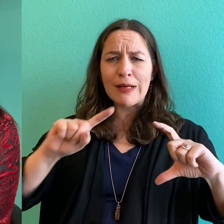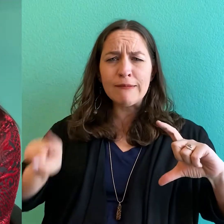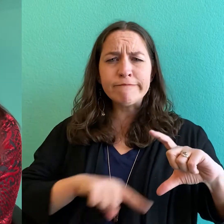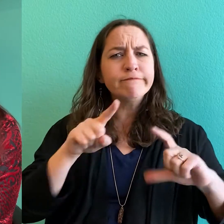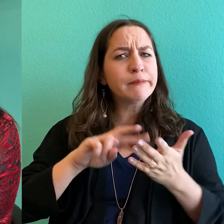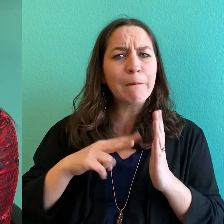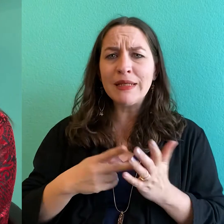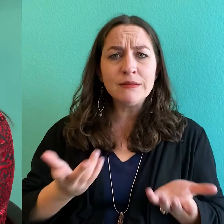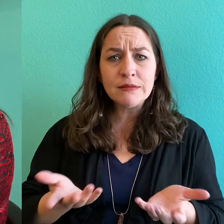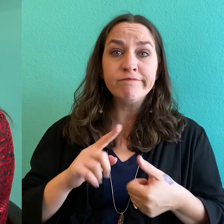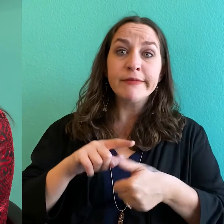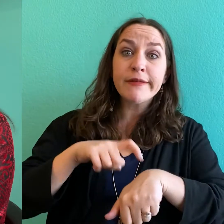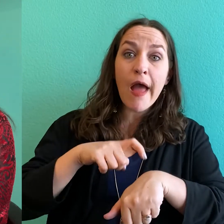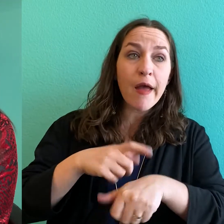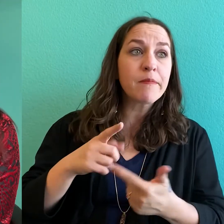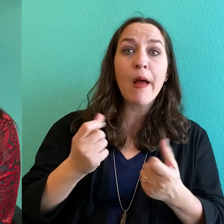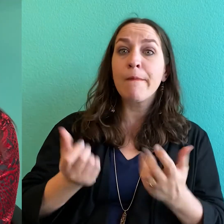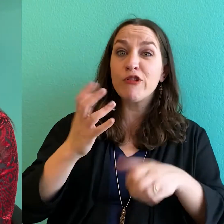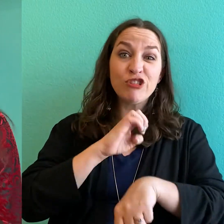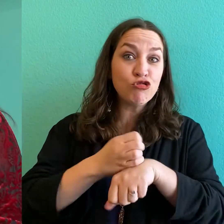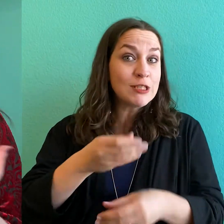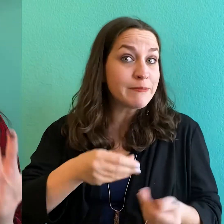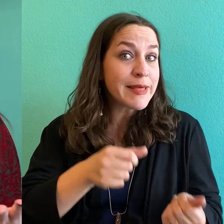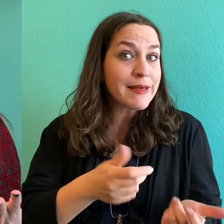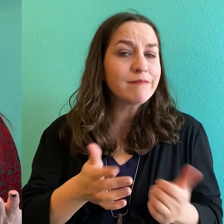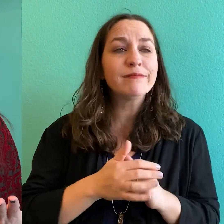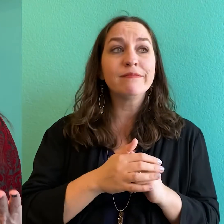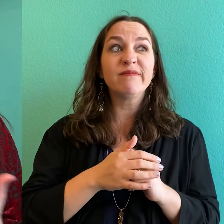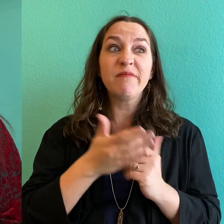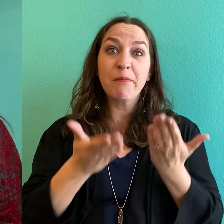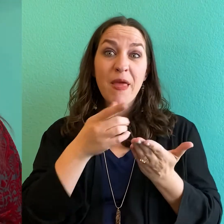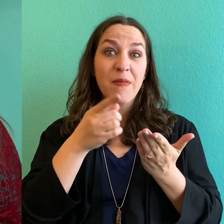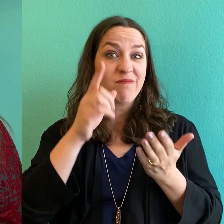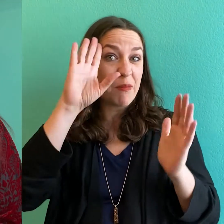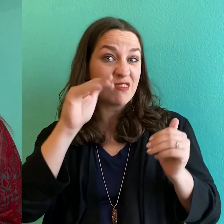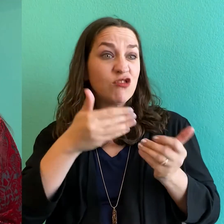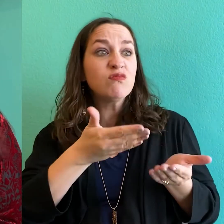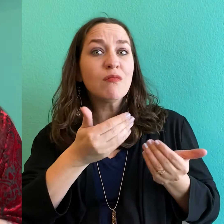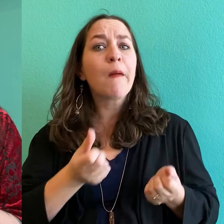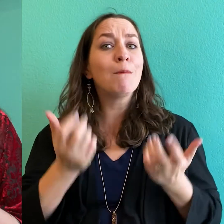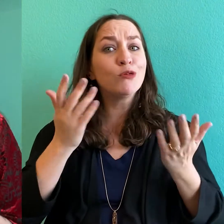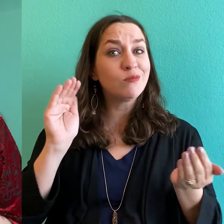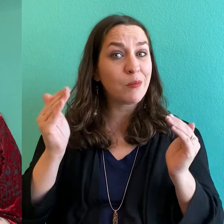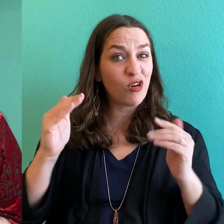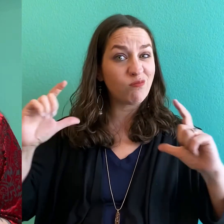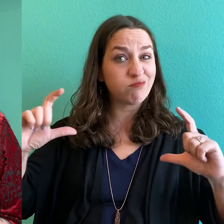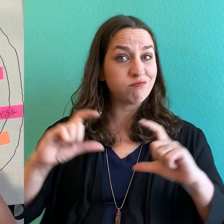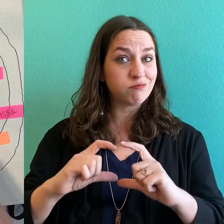what that means. What does that mean in terms of how much time or energy I might give those people or the things I might expect from them?